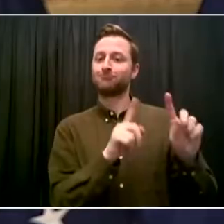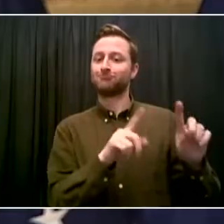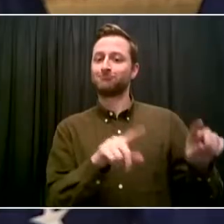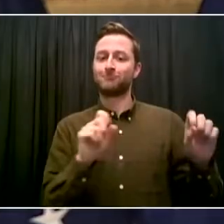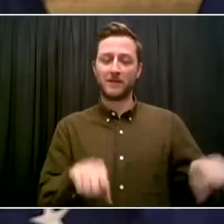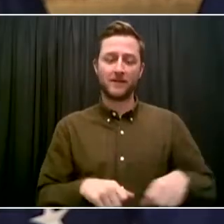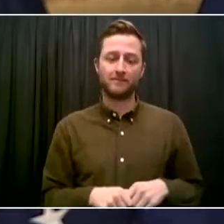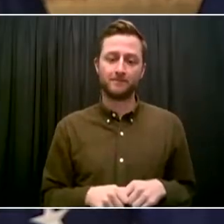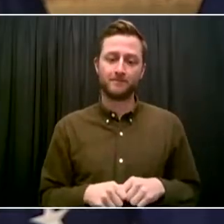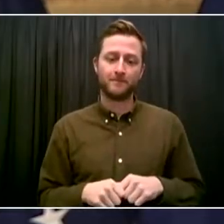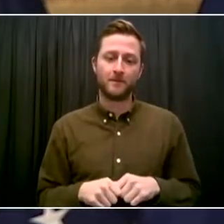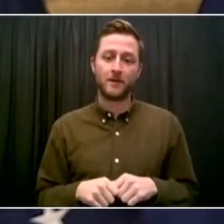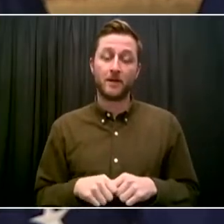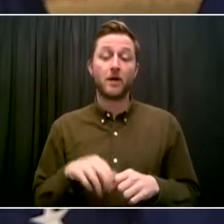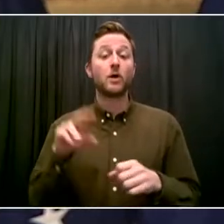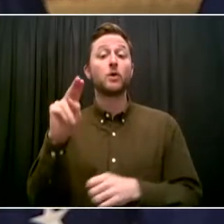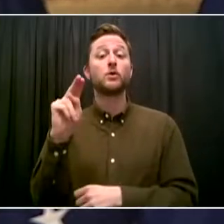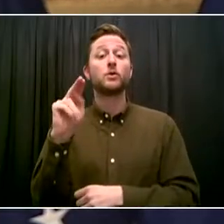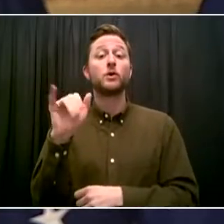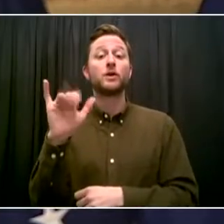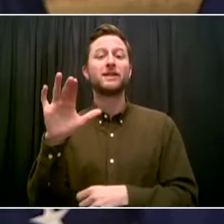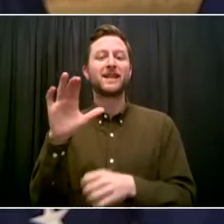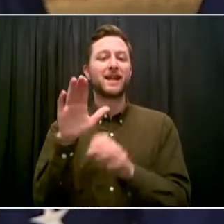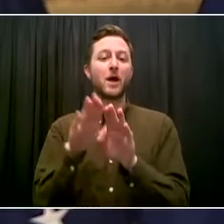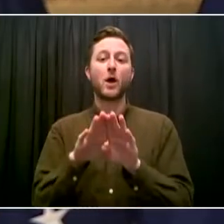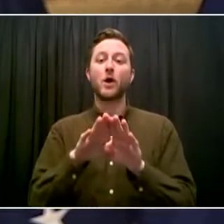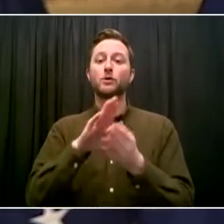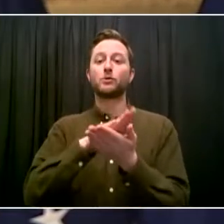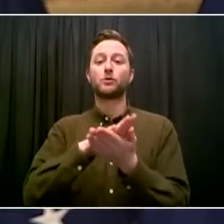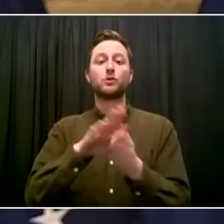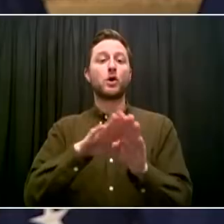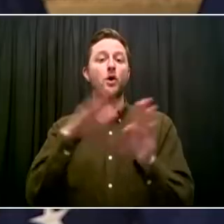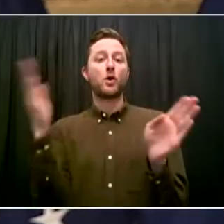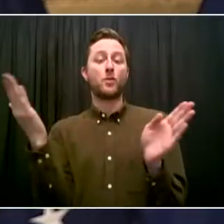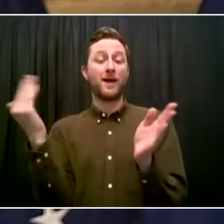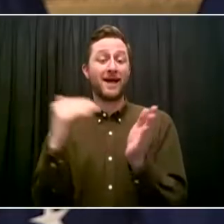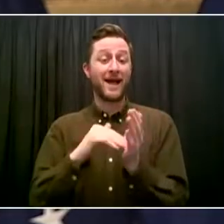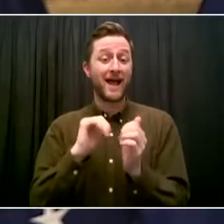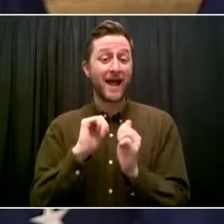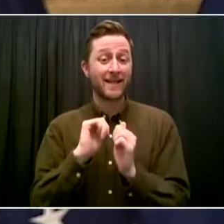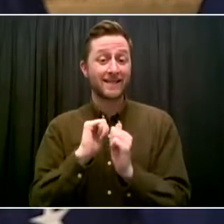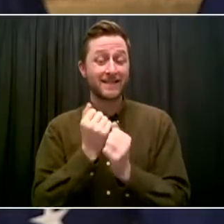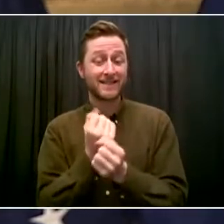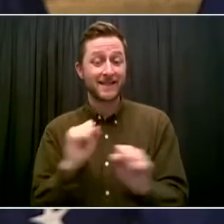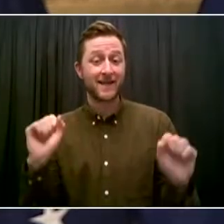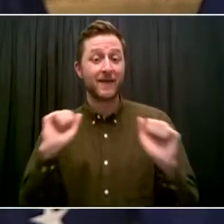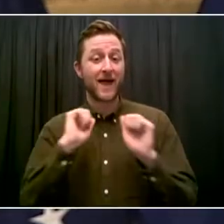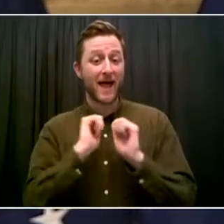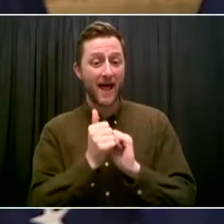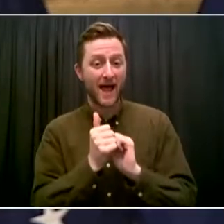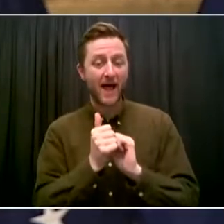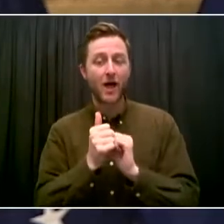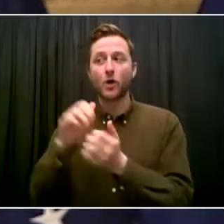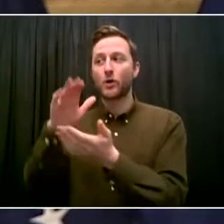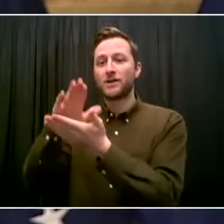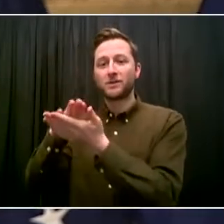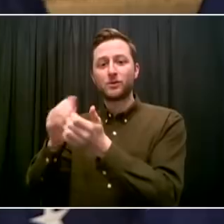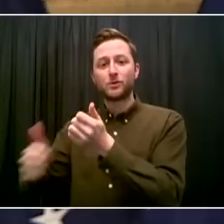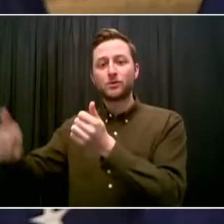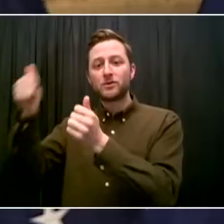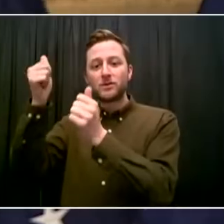'20-'21 SCHOOL YEAR. WE ARE ON